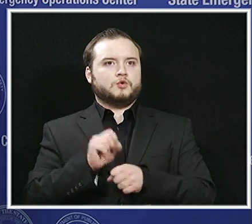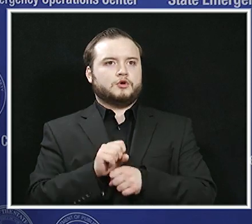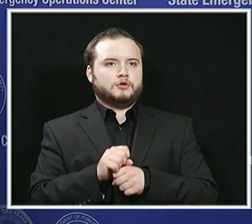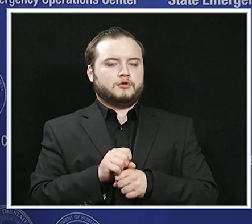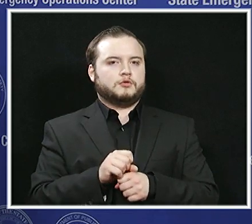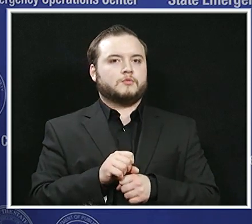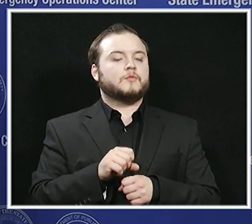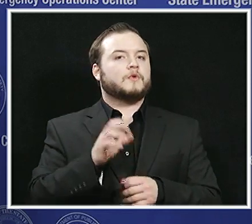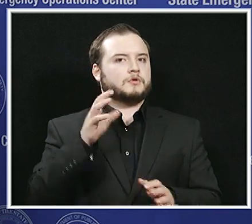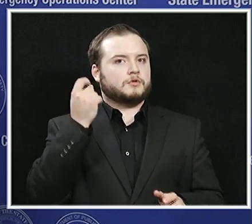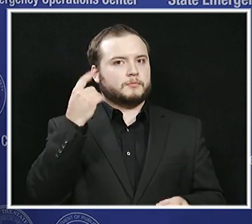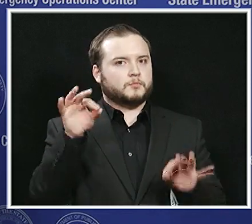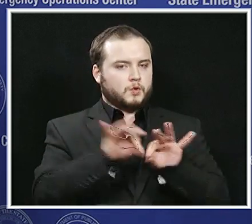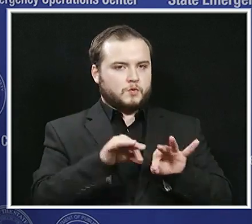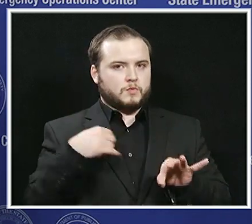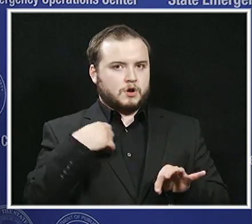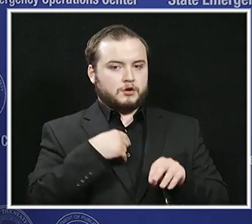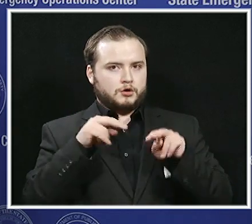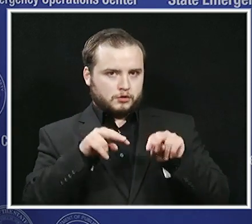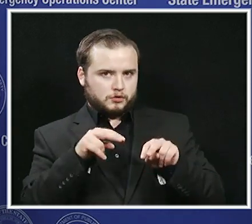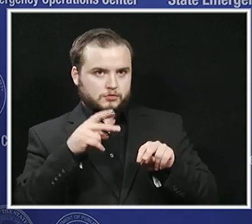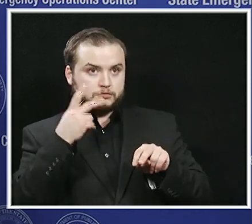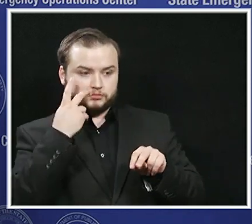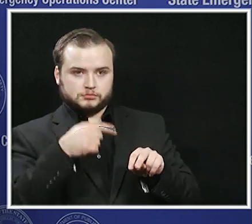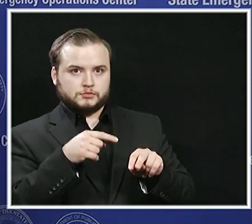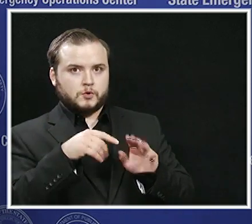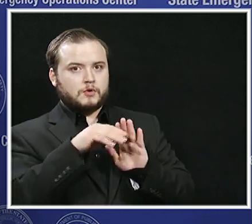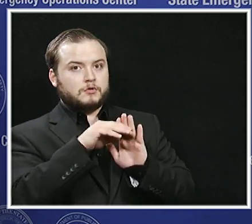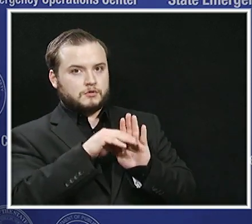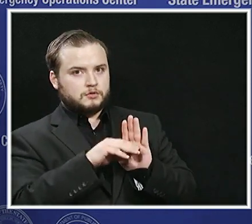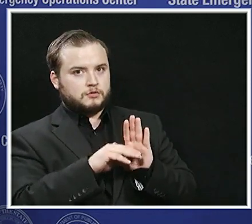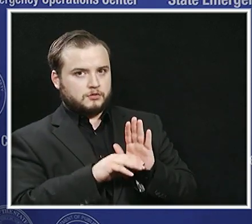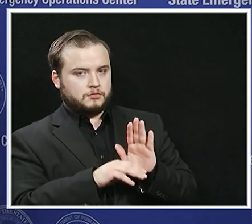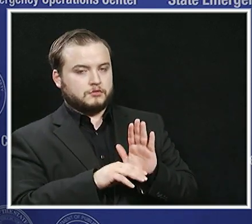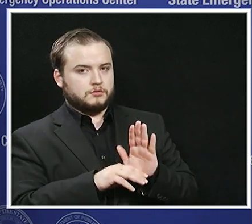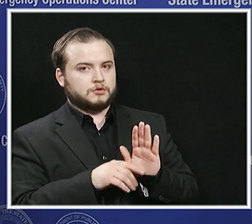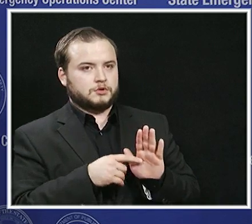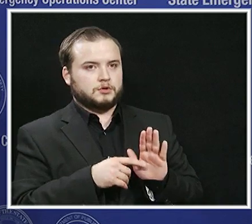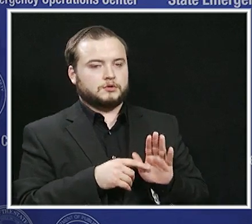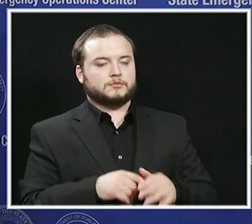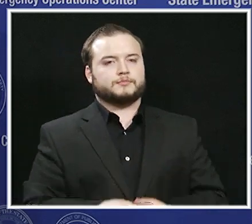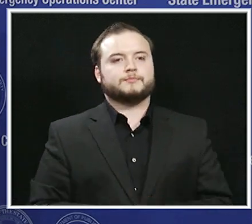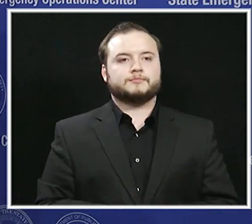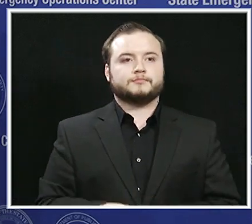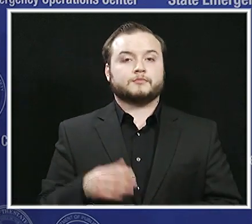I think what we're going to see is that box because of the work we've done probably moved a little further out but the real important thing I'm looking at is we think